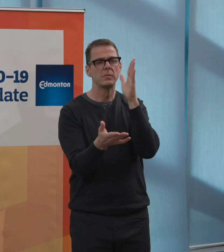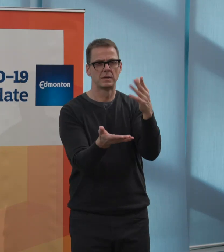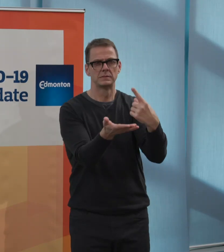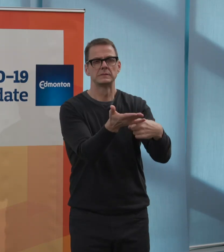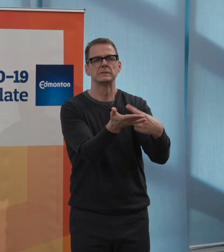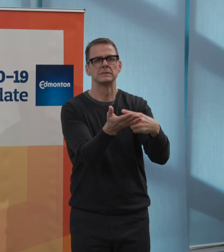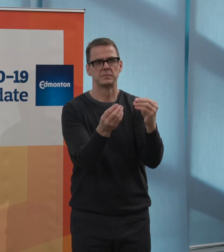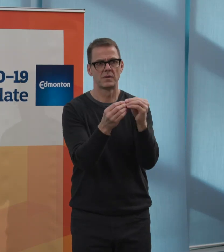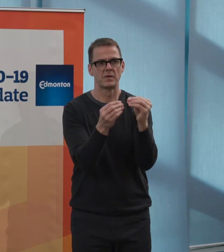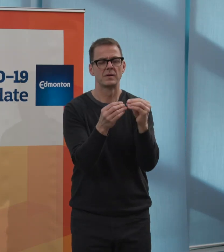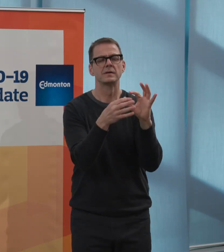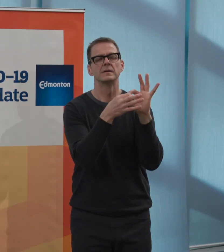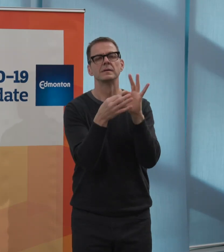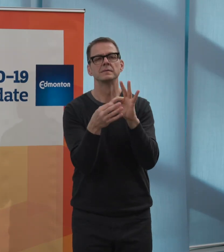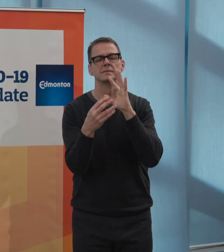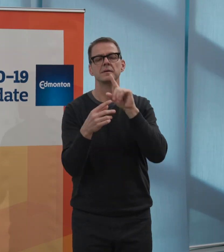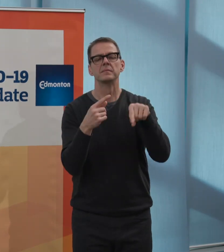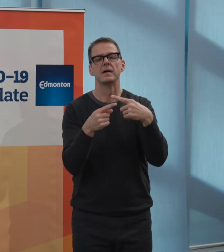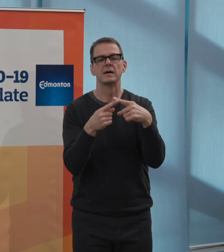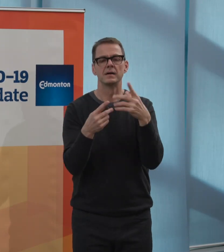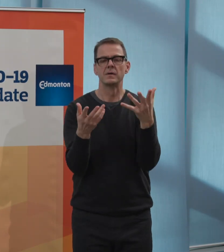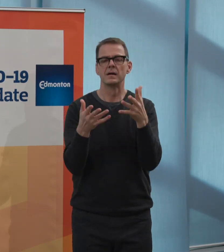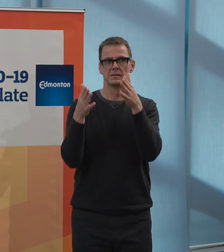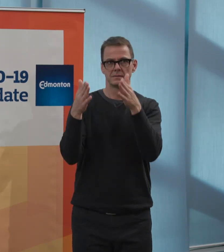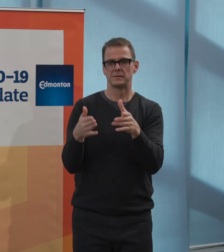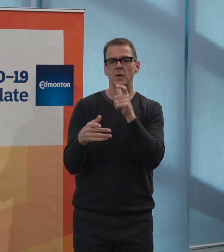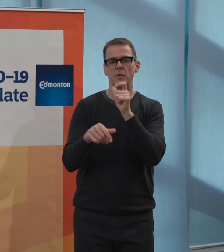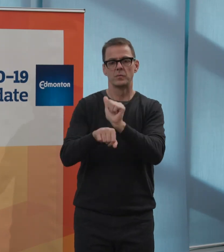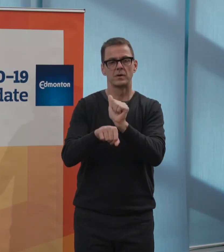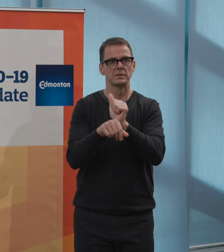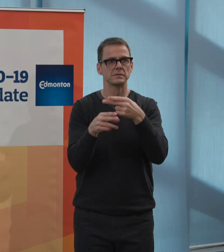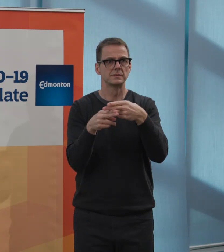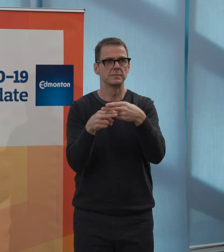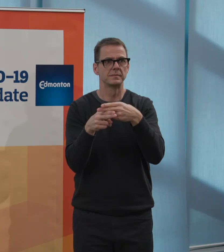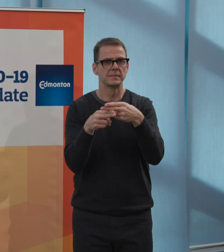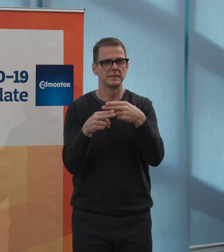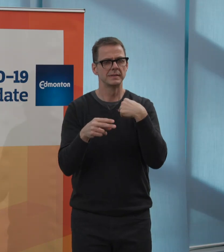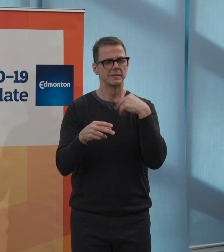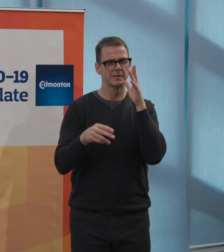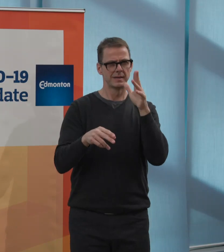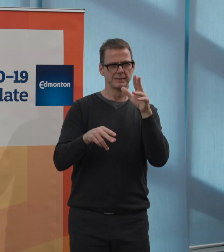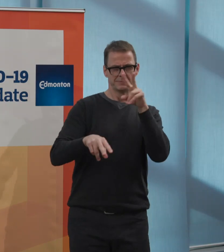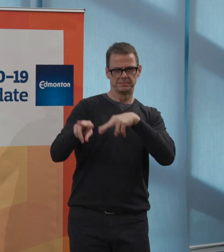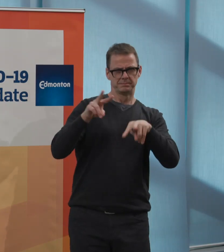up until then would be assessing if if we do need to pursue additional layoffs